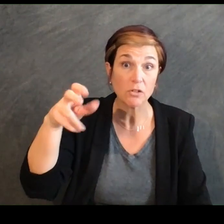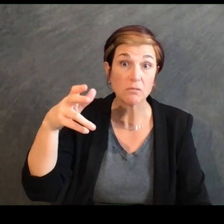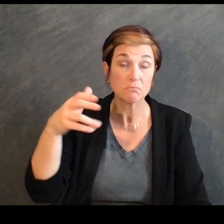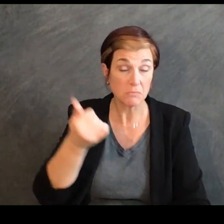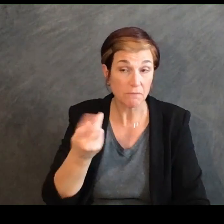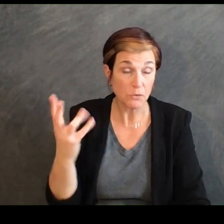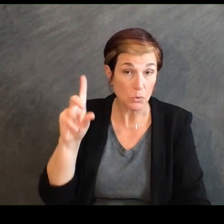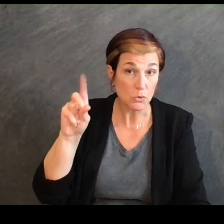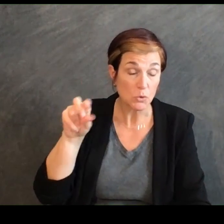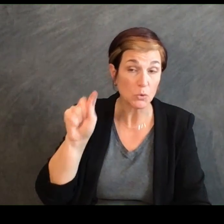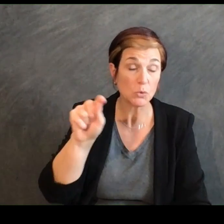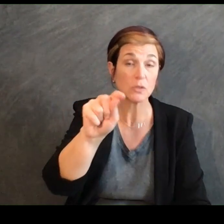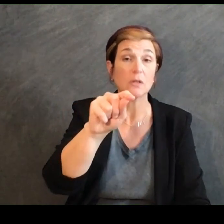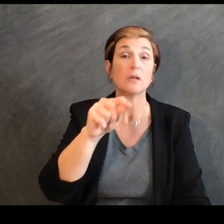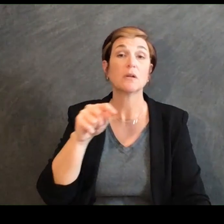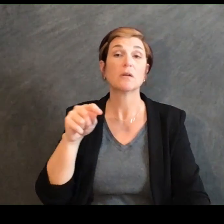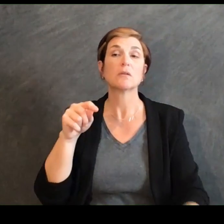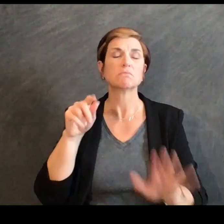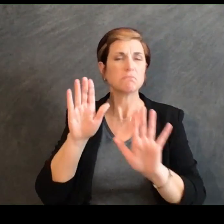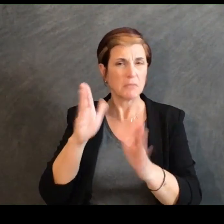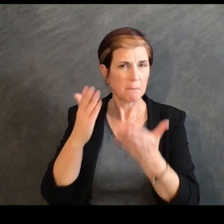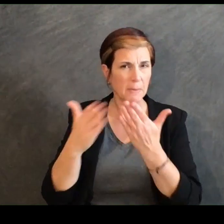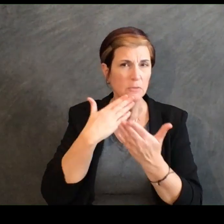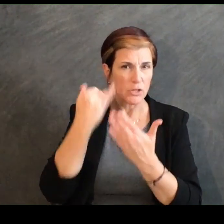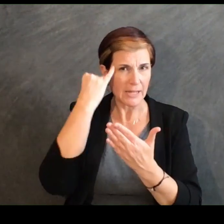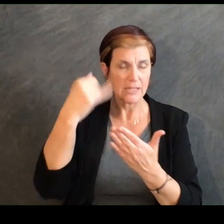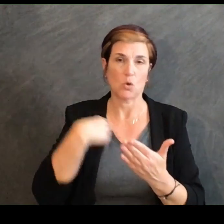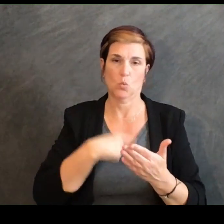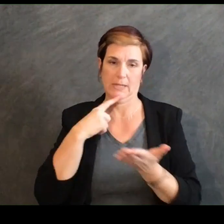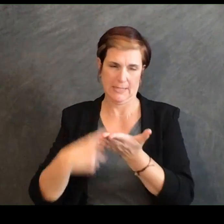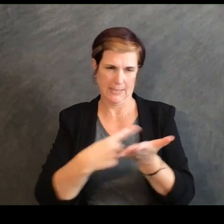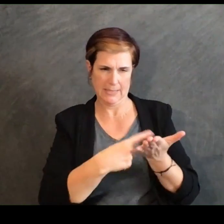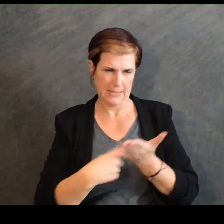all continue to discuss we want to work with the cruise line industry to ensure